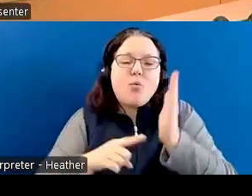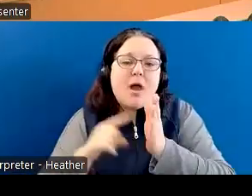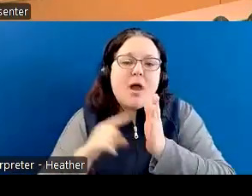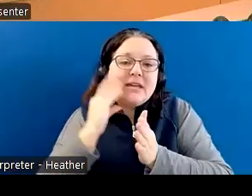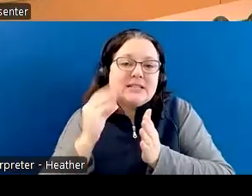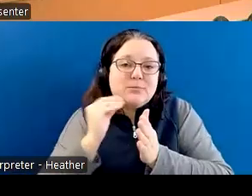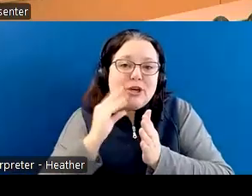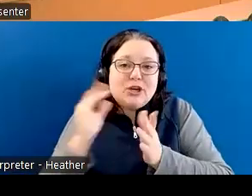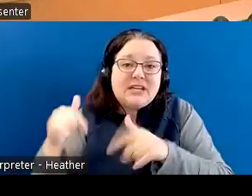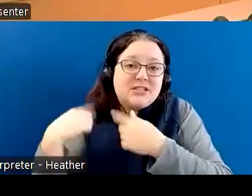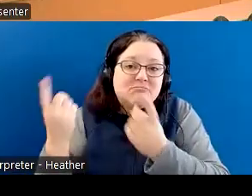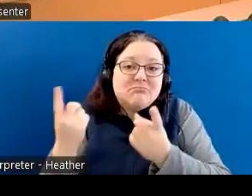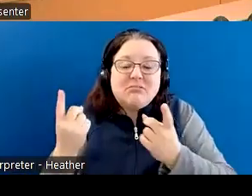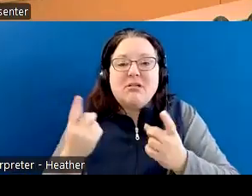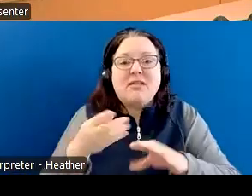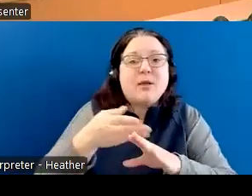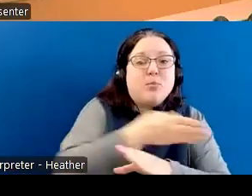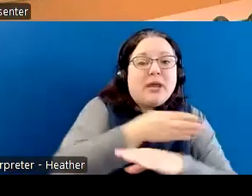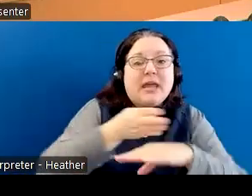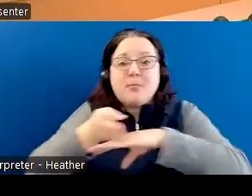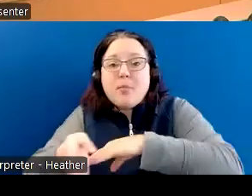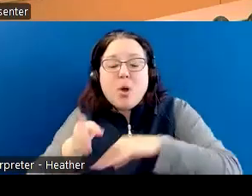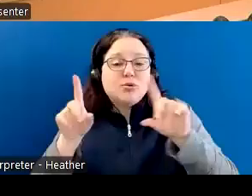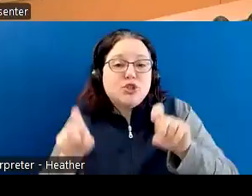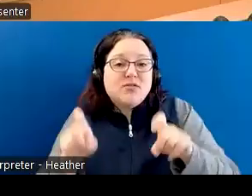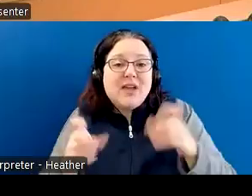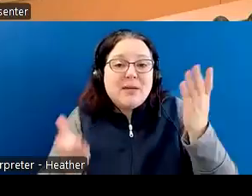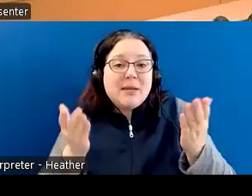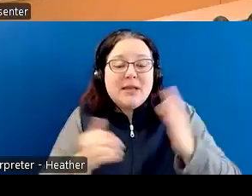like. Um, kind of like pre and post survey type of thing. Um, I also think, and this might be a